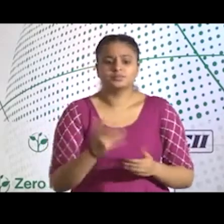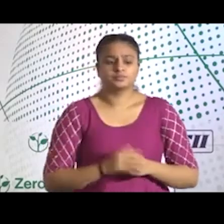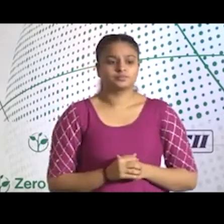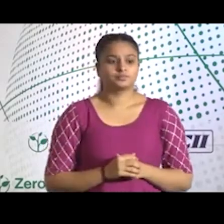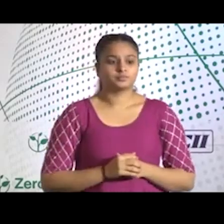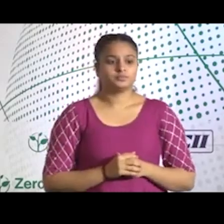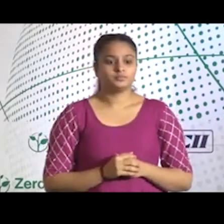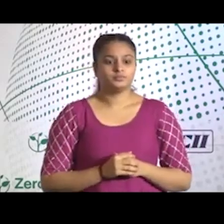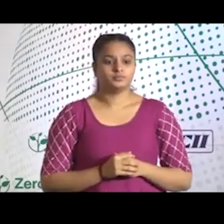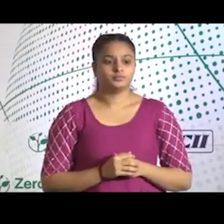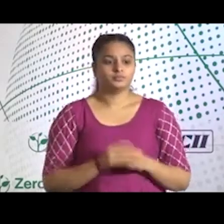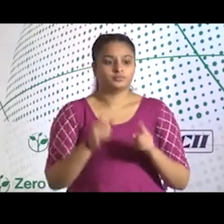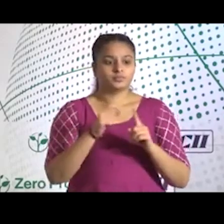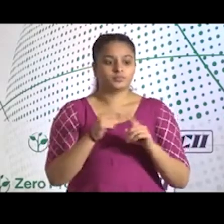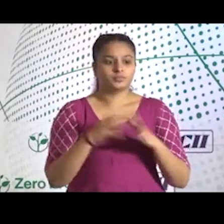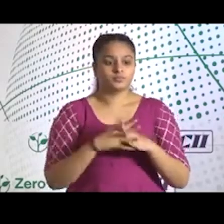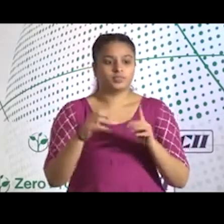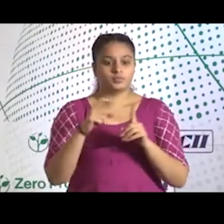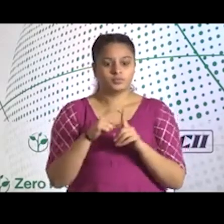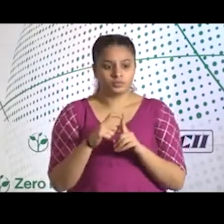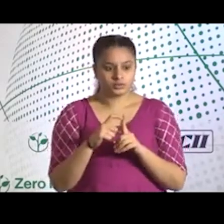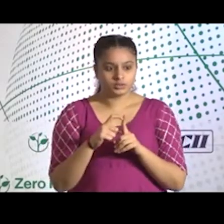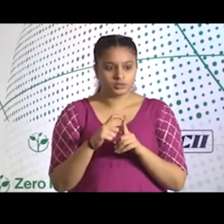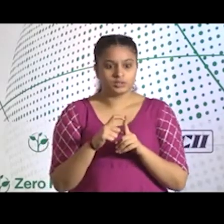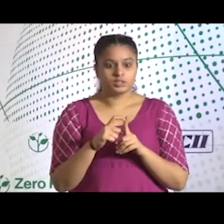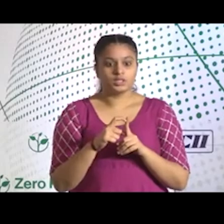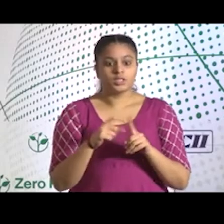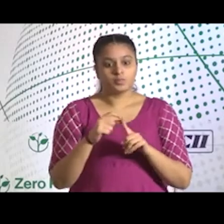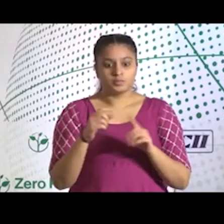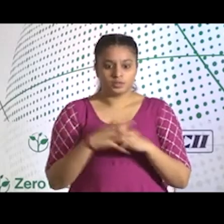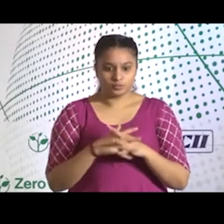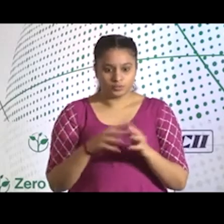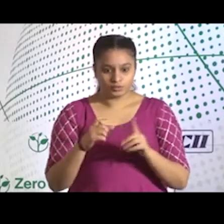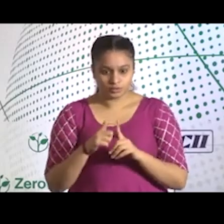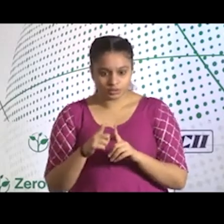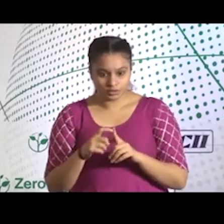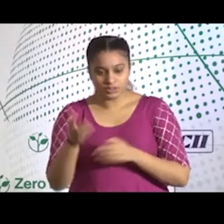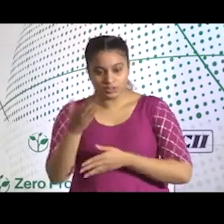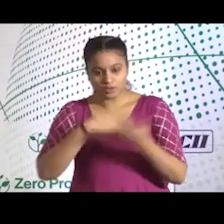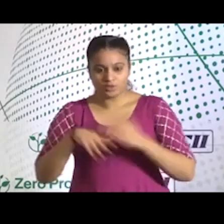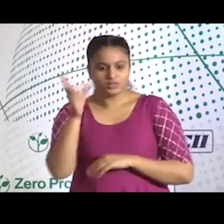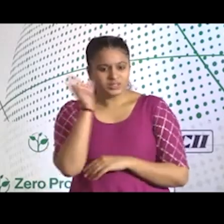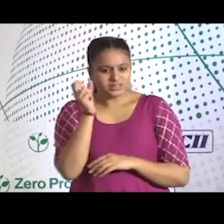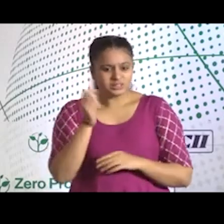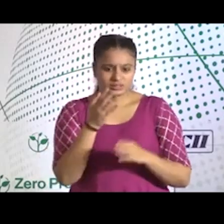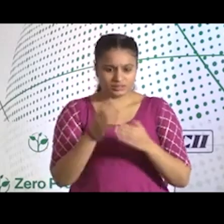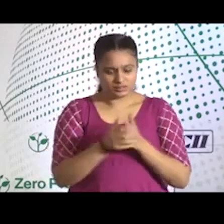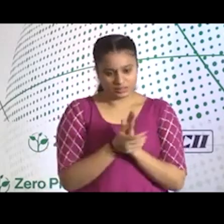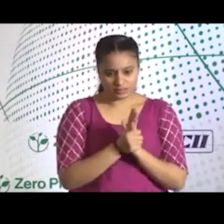well. BW These come with reasonably good skills and they have really good retention rates.